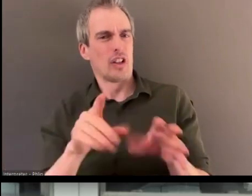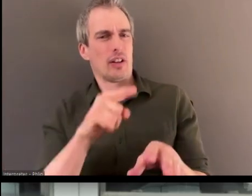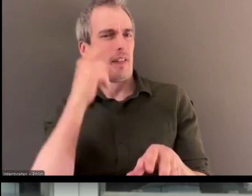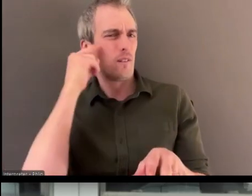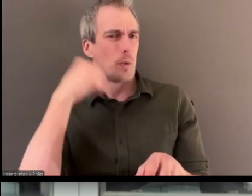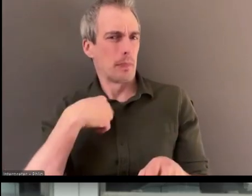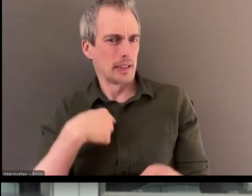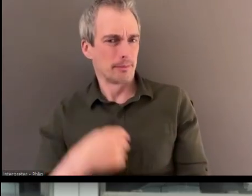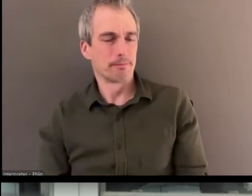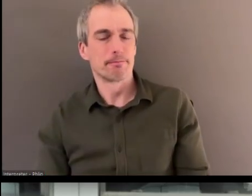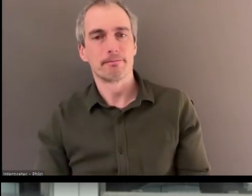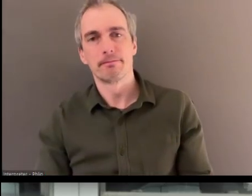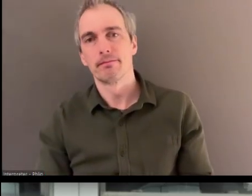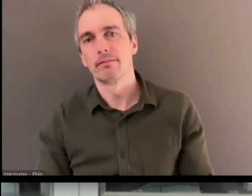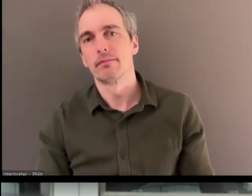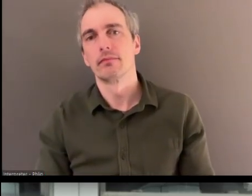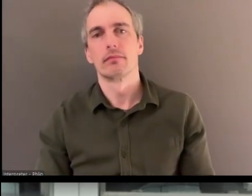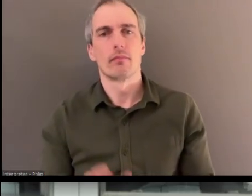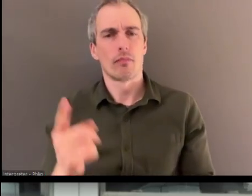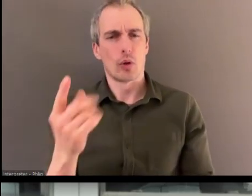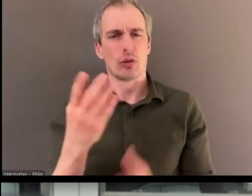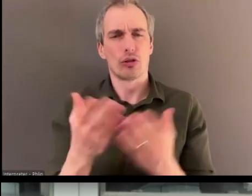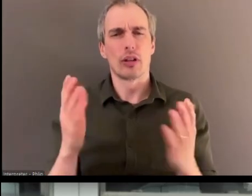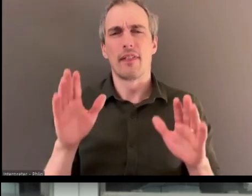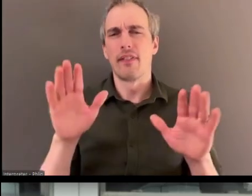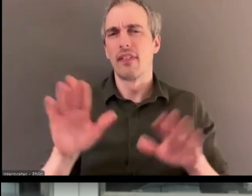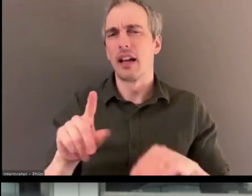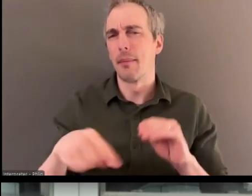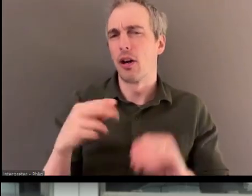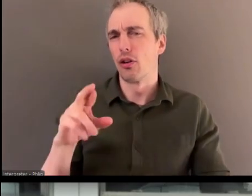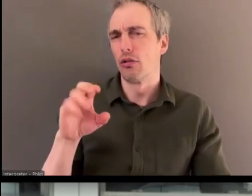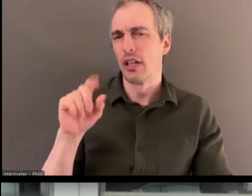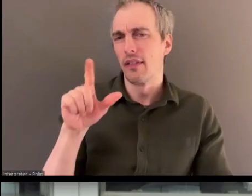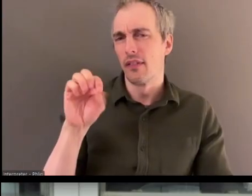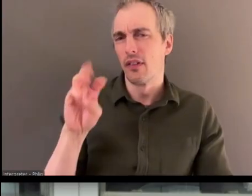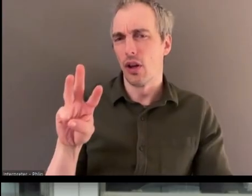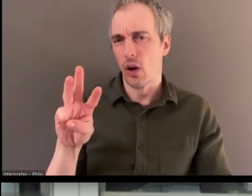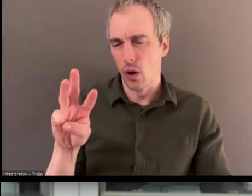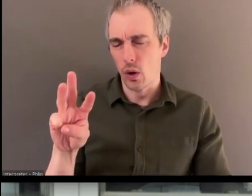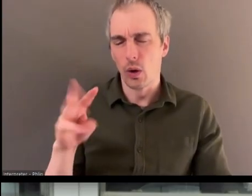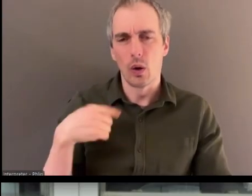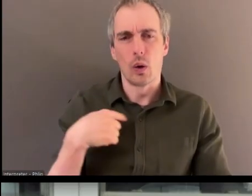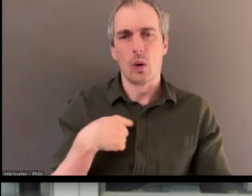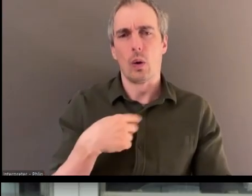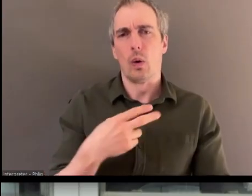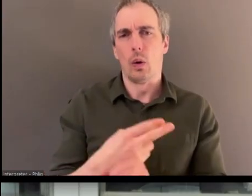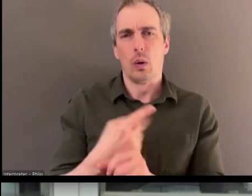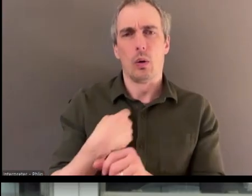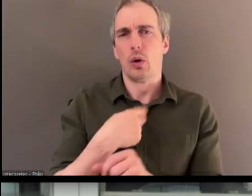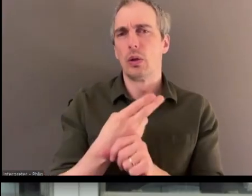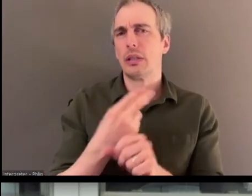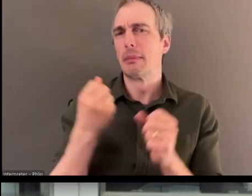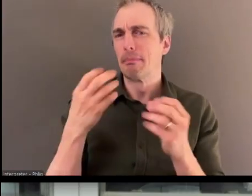lots and lots of specially trained and tuned agents to be able to capture different content.